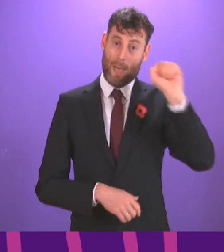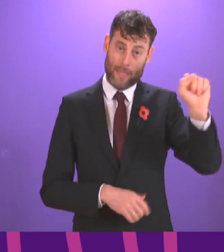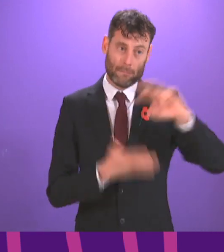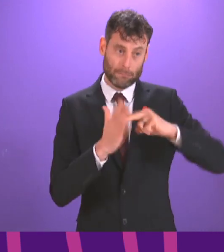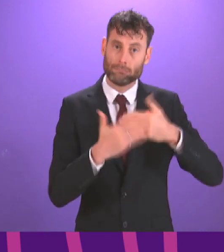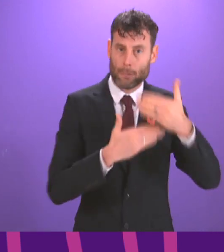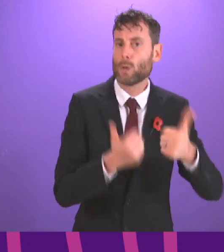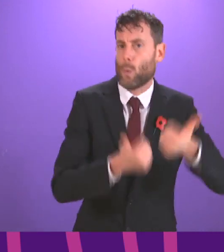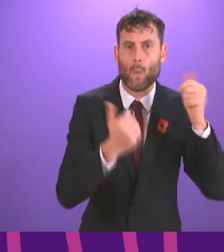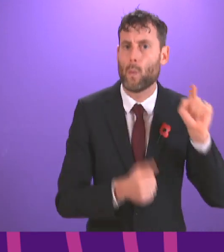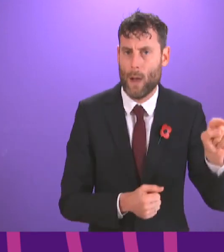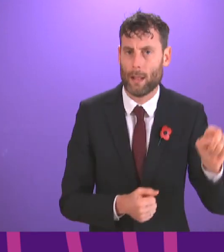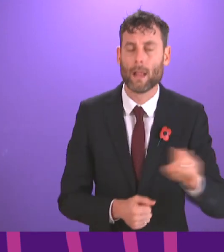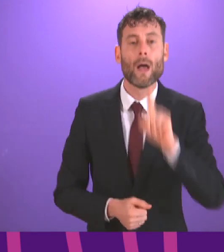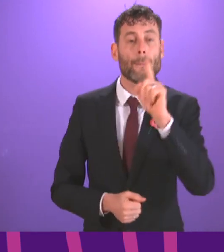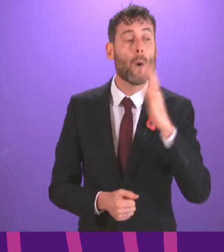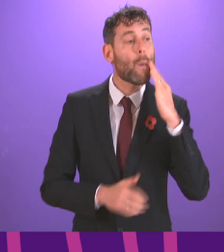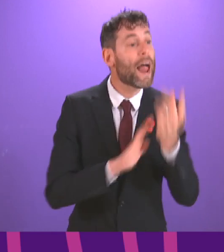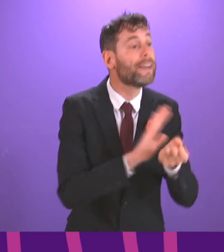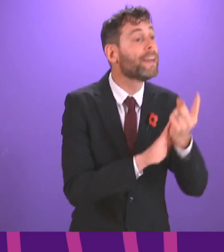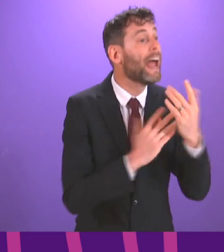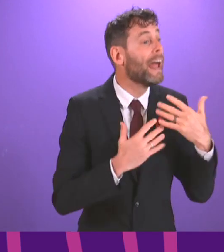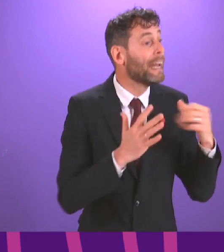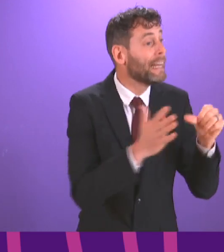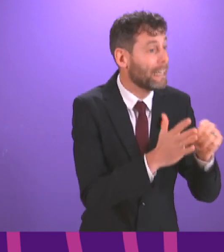Where there are issues, the health secretary and her officials have been working with health